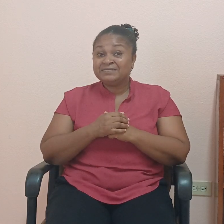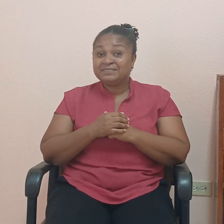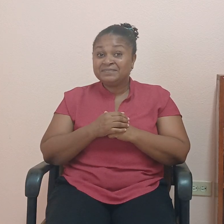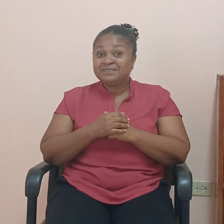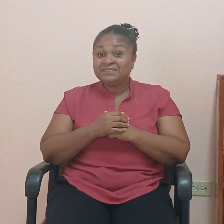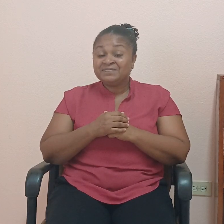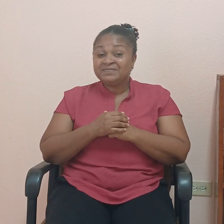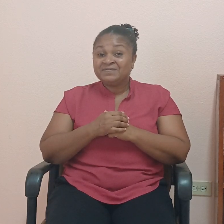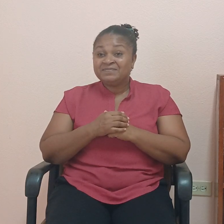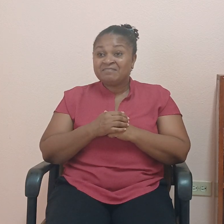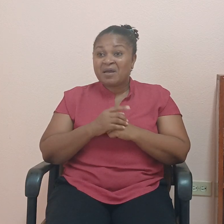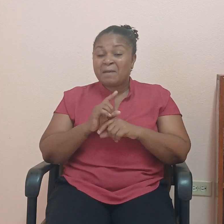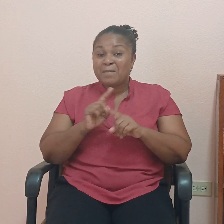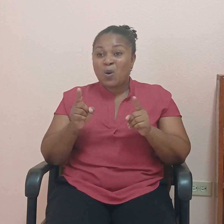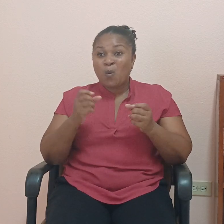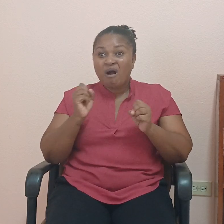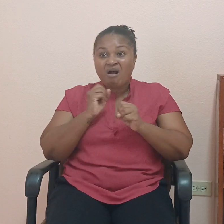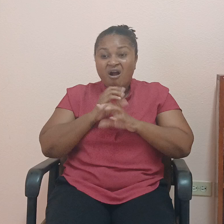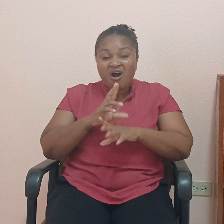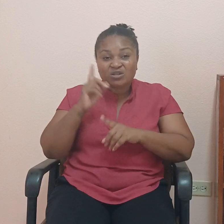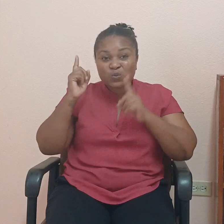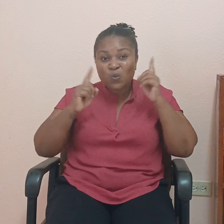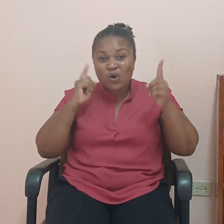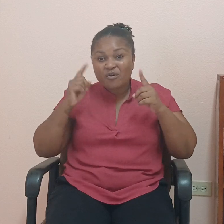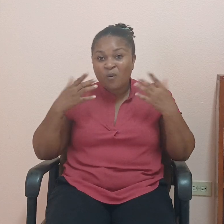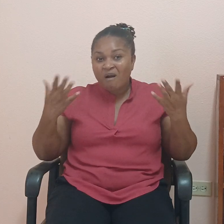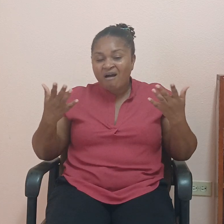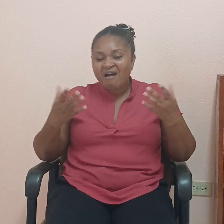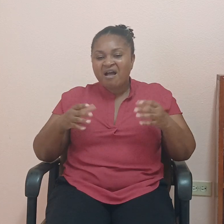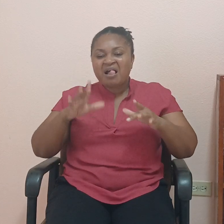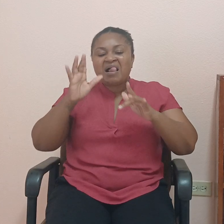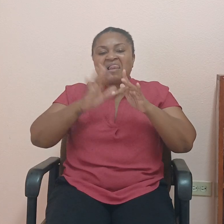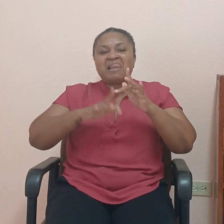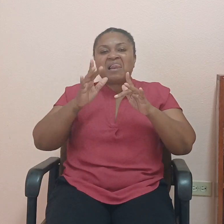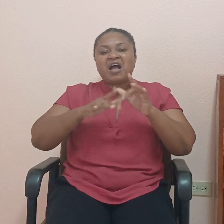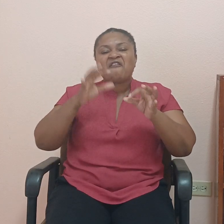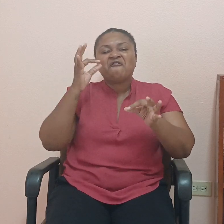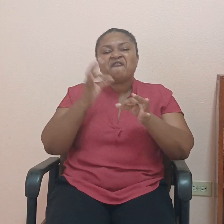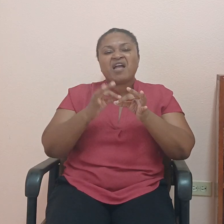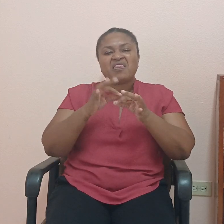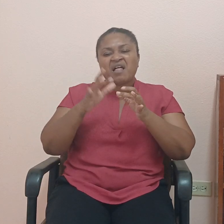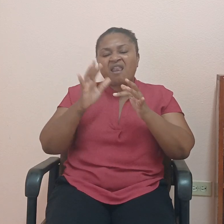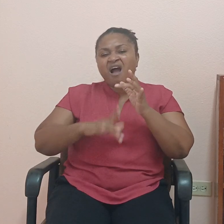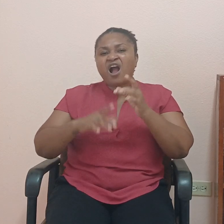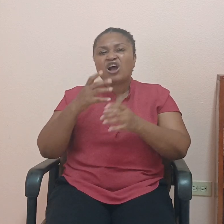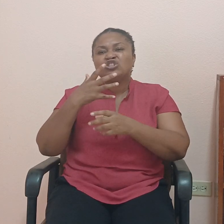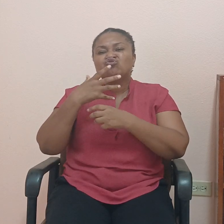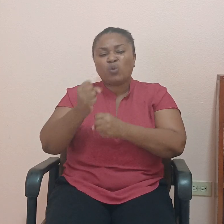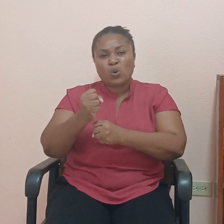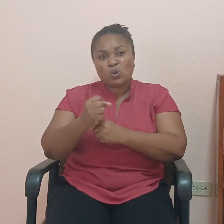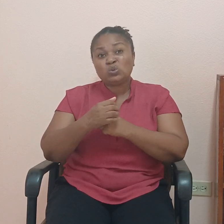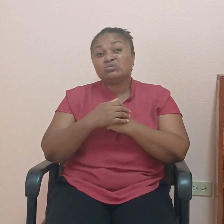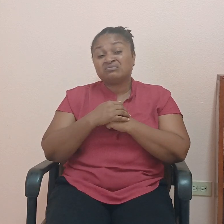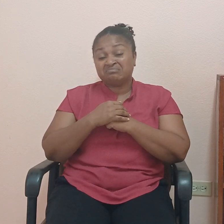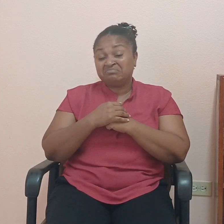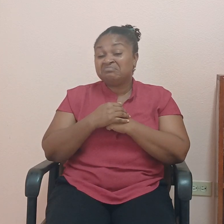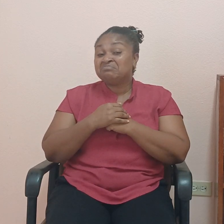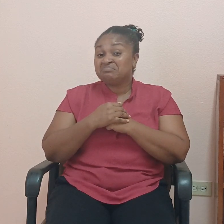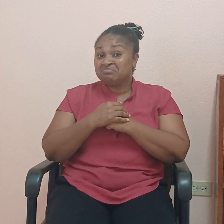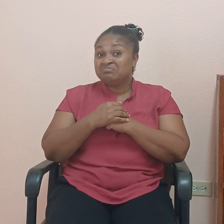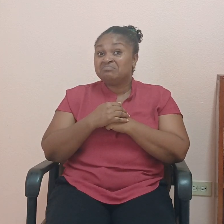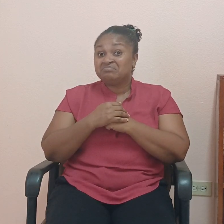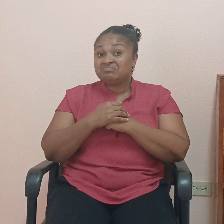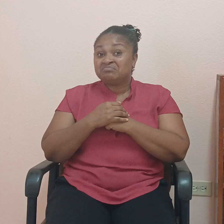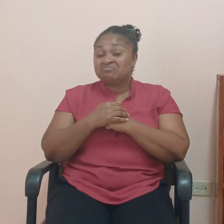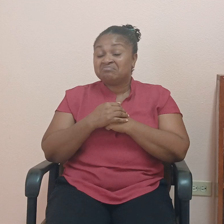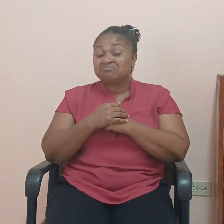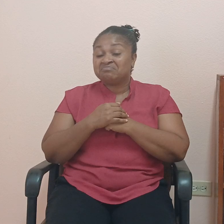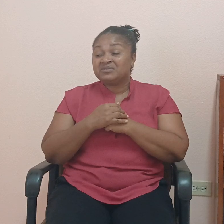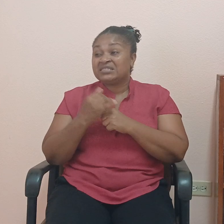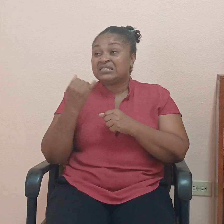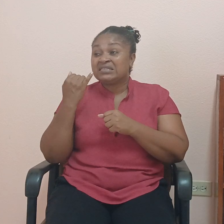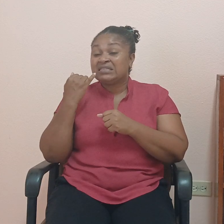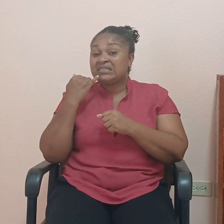THE ROOT CAUSE OF WORRY IS LACK OF FAITH AND TRUST. WHENEVER WE EXPERIENCE WORRY